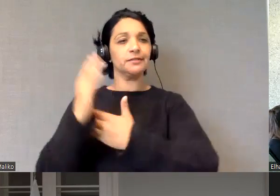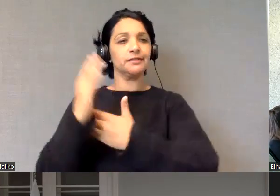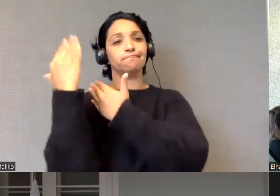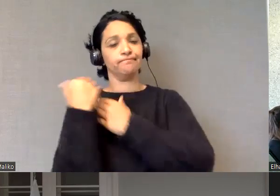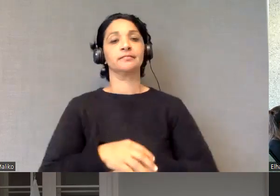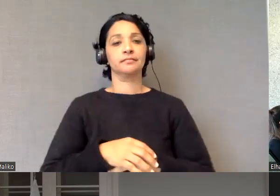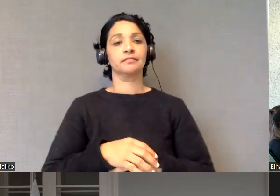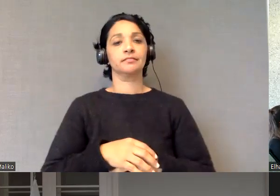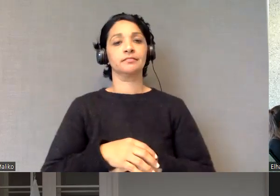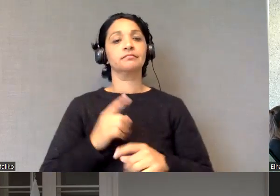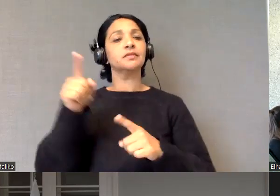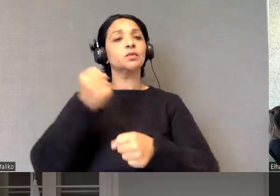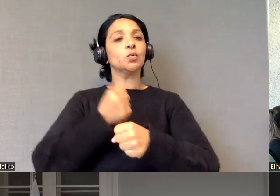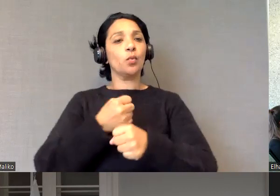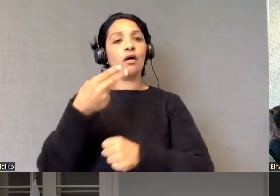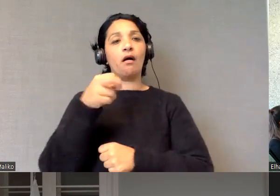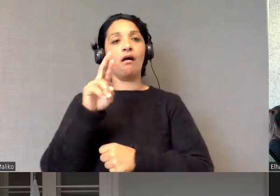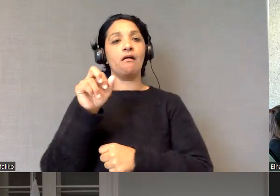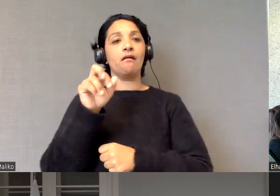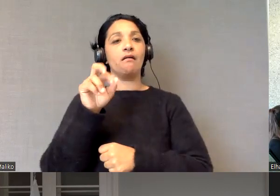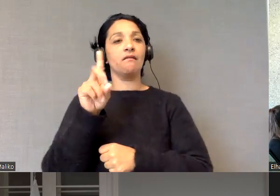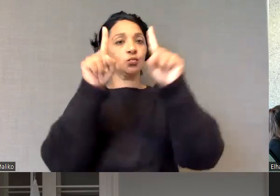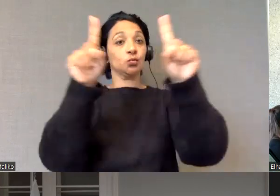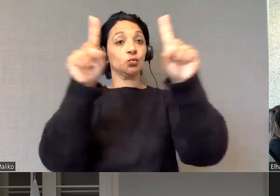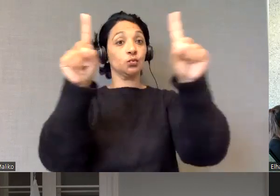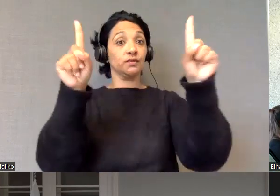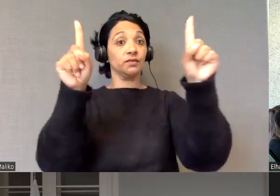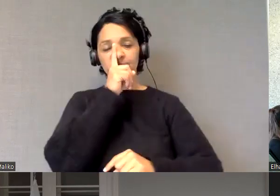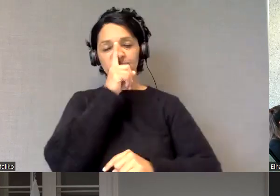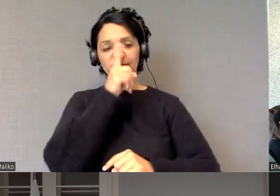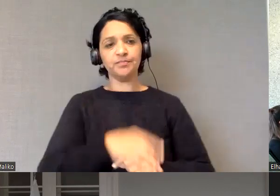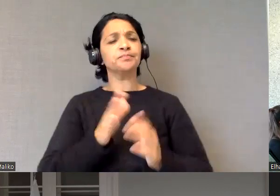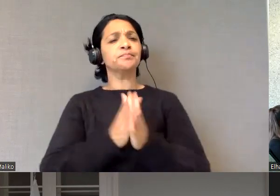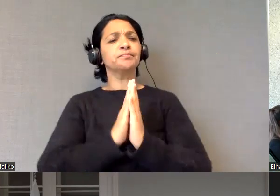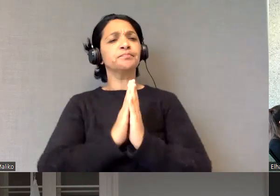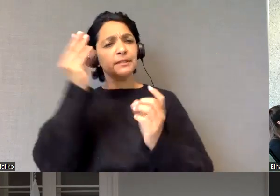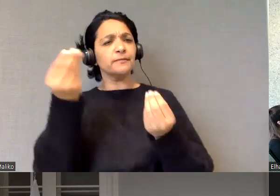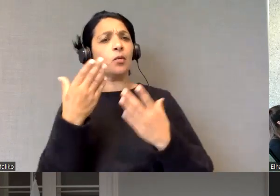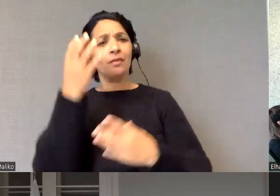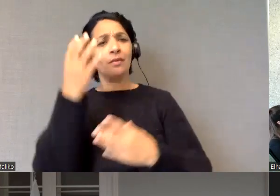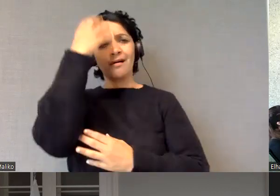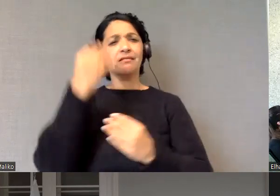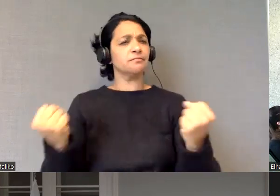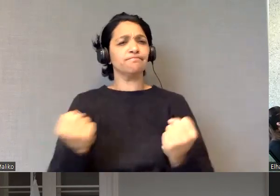Thank you so much, William. What can governments do in this regard in addition to what Alexandre said?